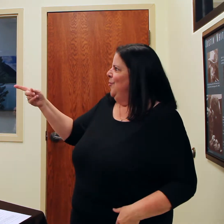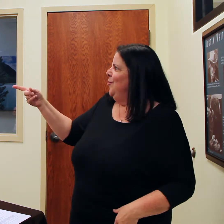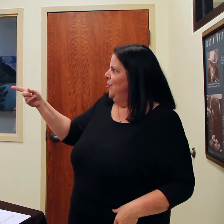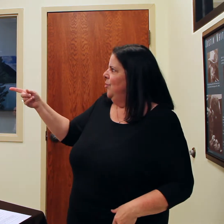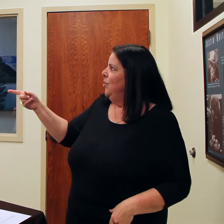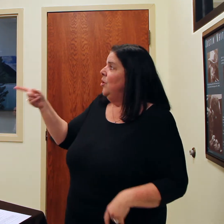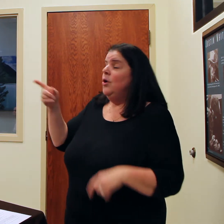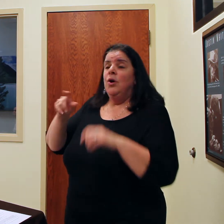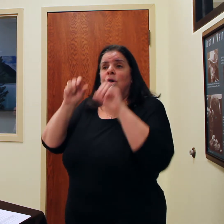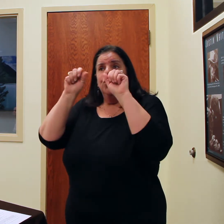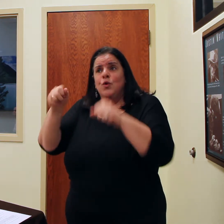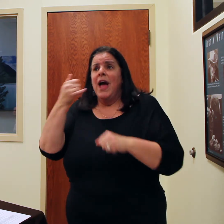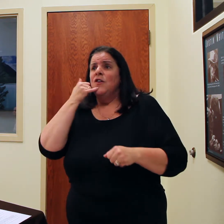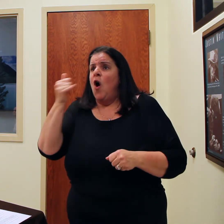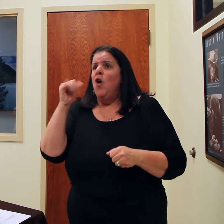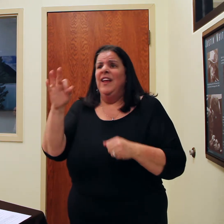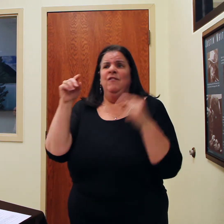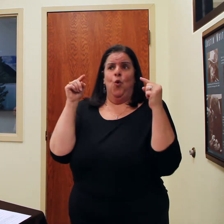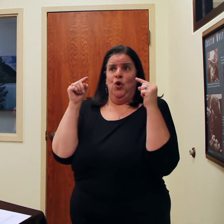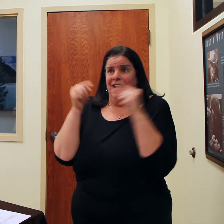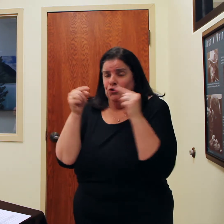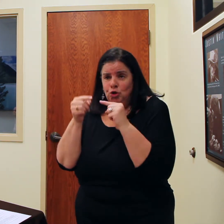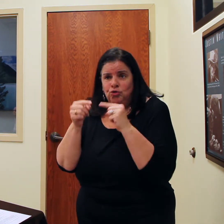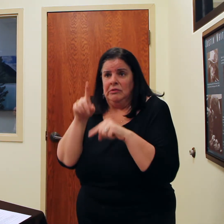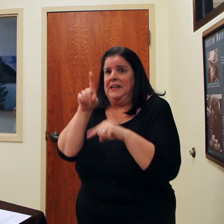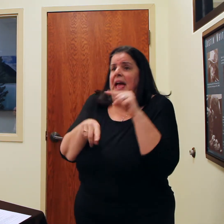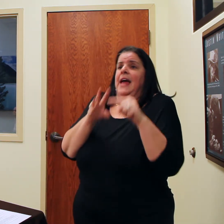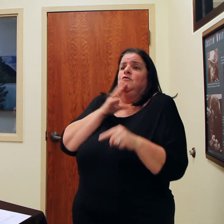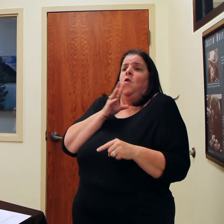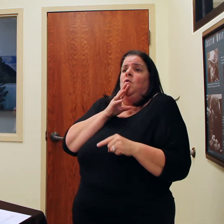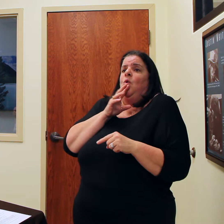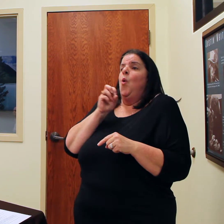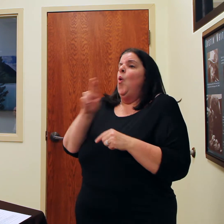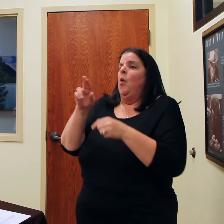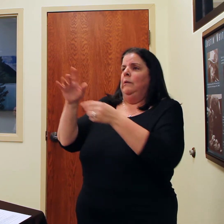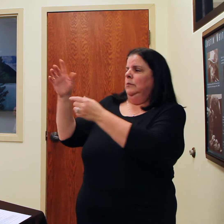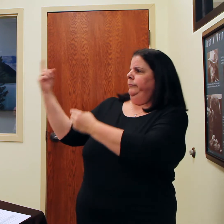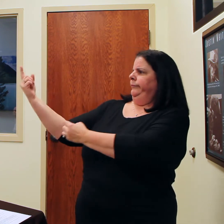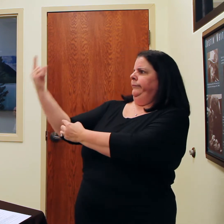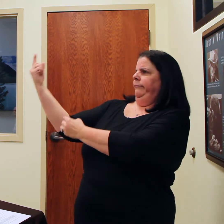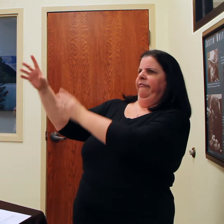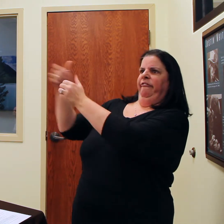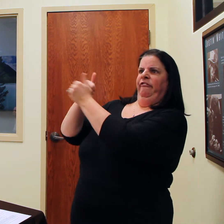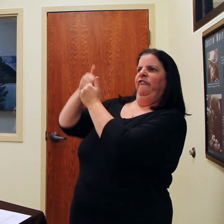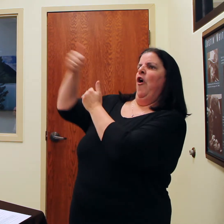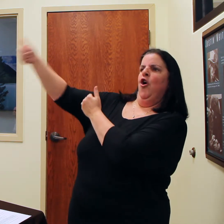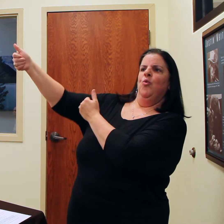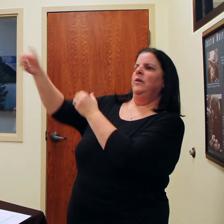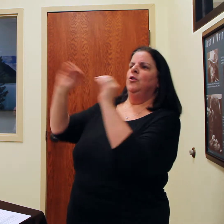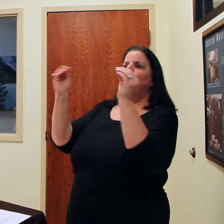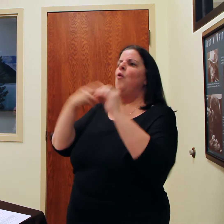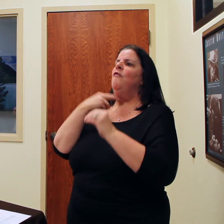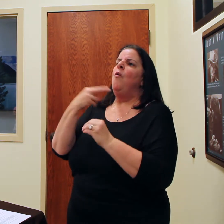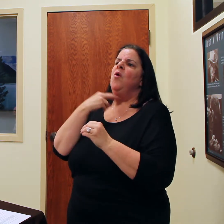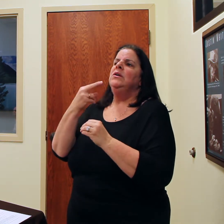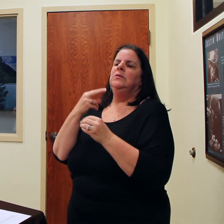You can call if you're injured and you cannot speak, or if you're out in a remote area where you cannot get a voice call out to 911.